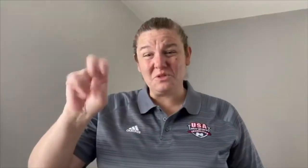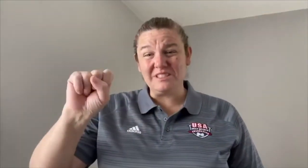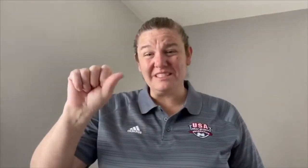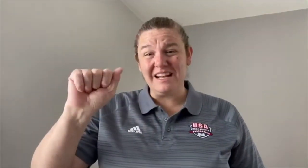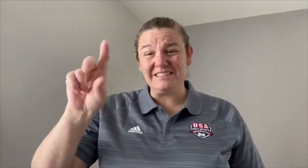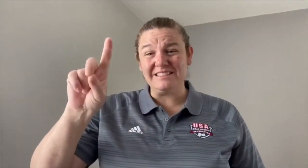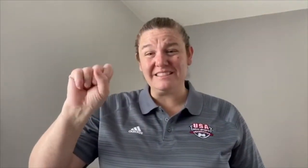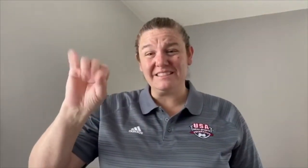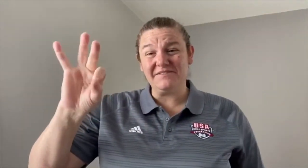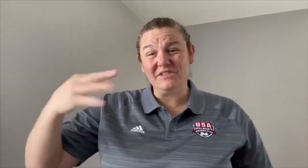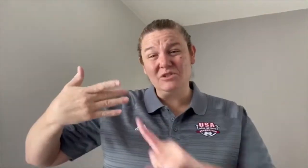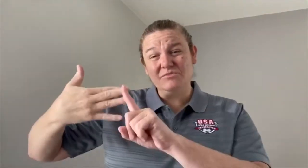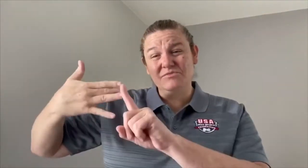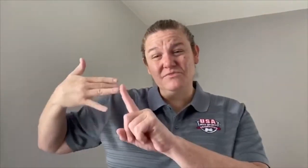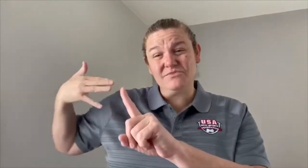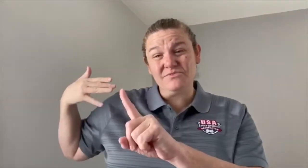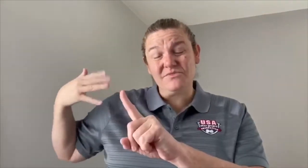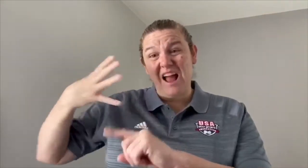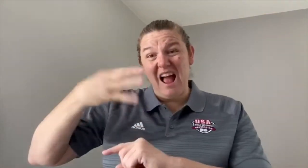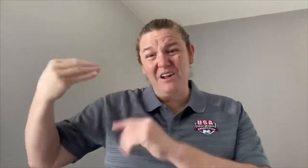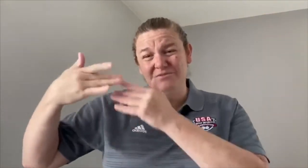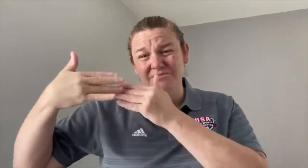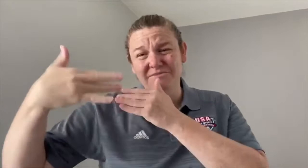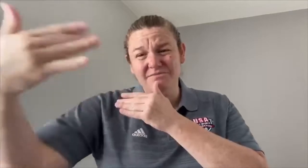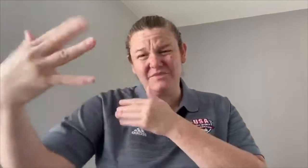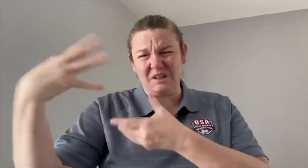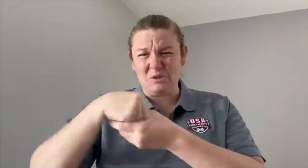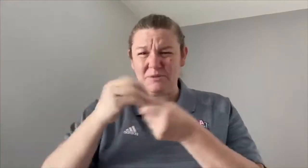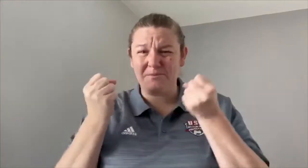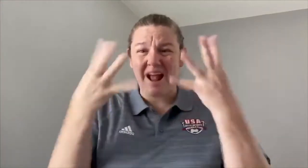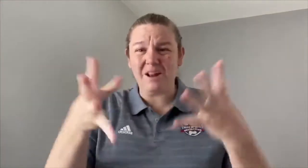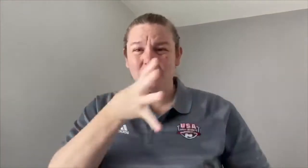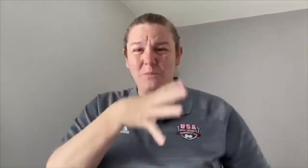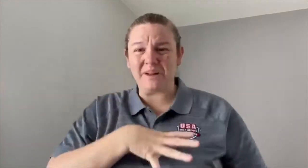USADSF, in the past, present and future includes many women.